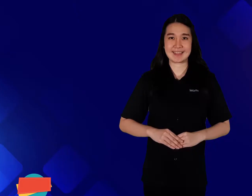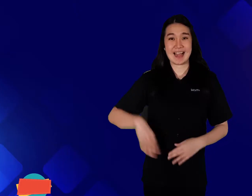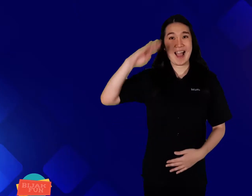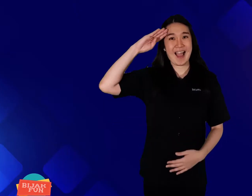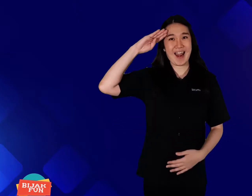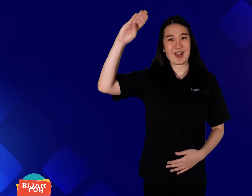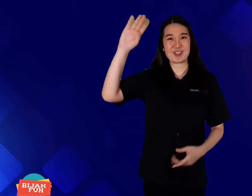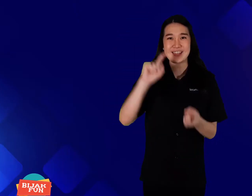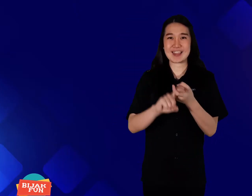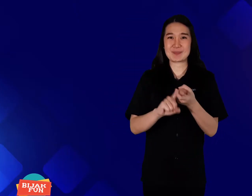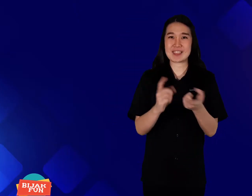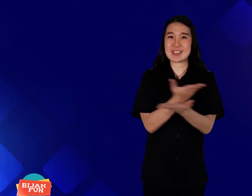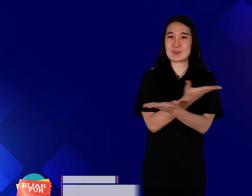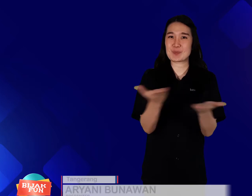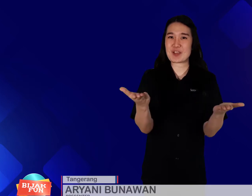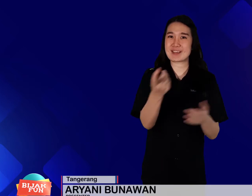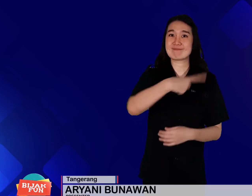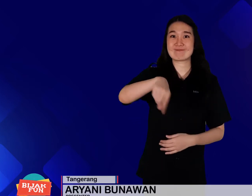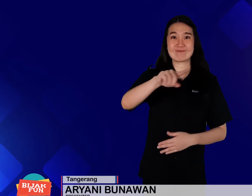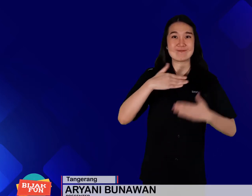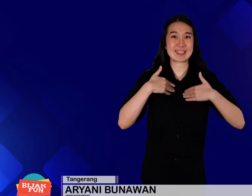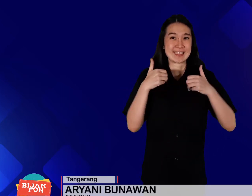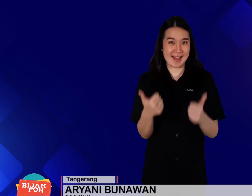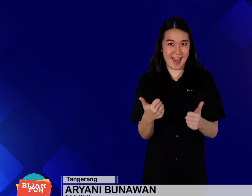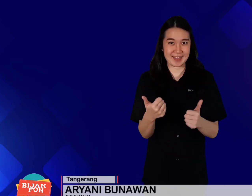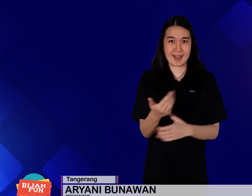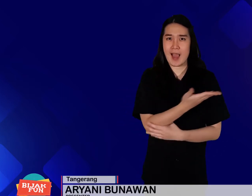Hello all friends, how are you?